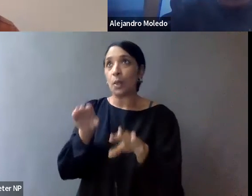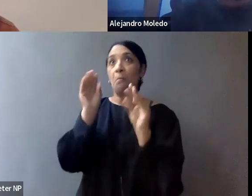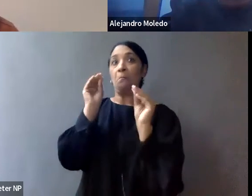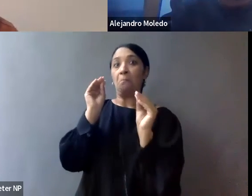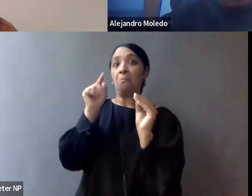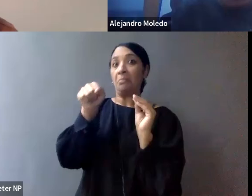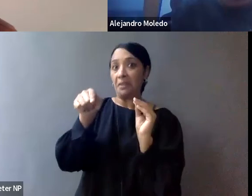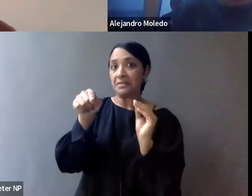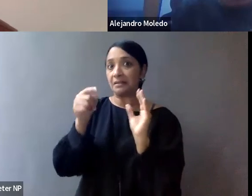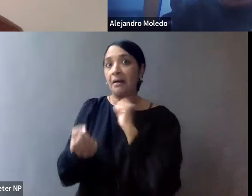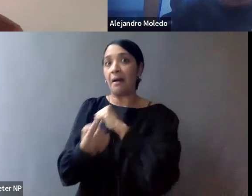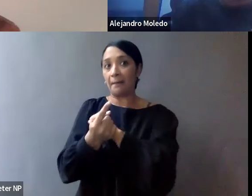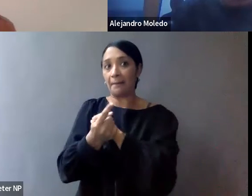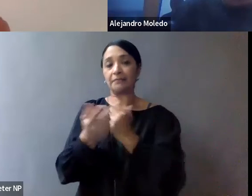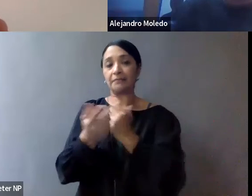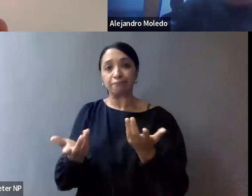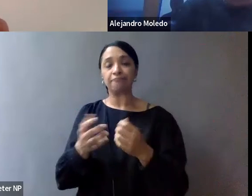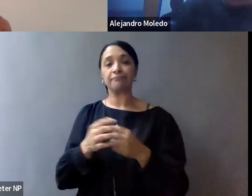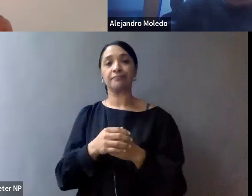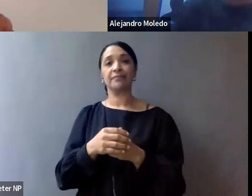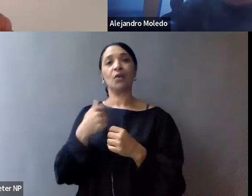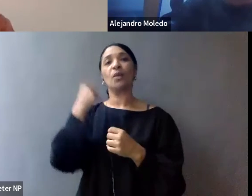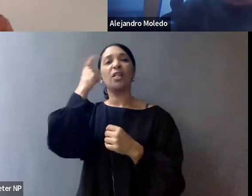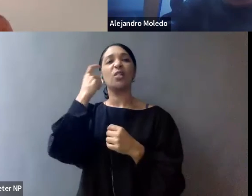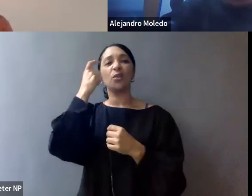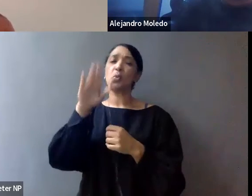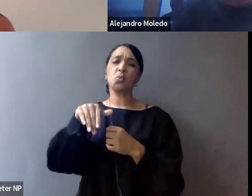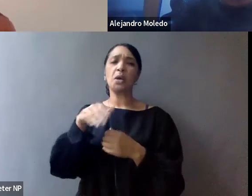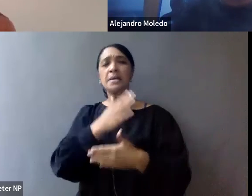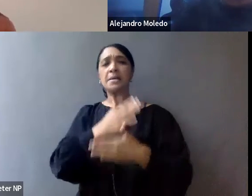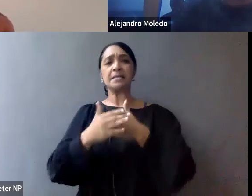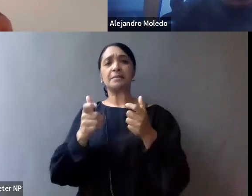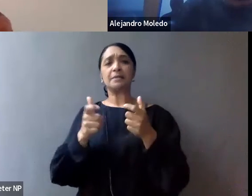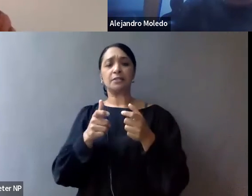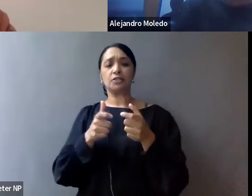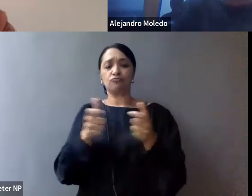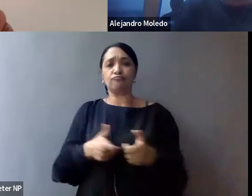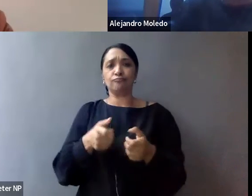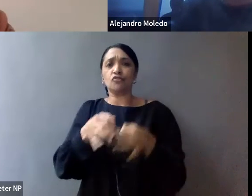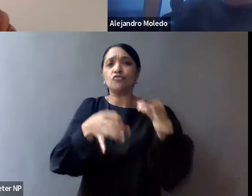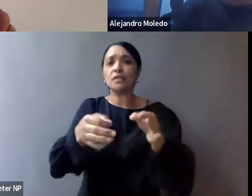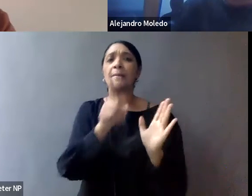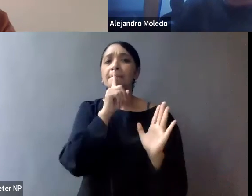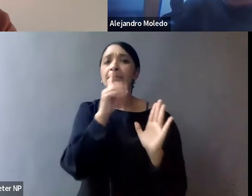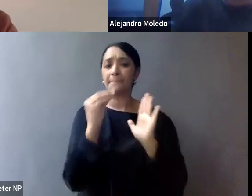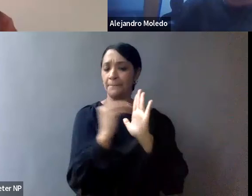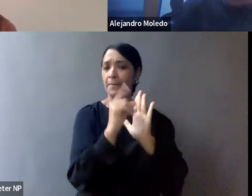At first we thought: OK, this disability strategy doesn't include any legislation, and we were happily surprised